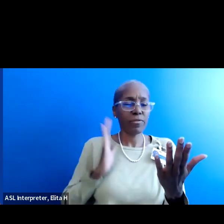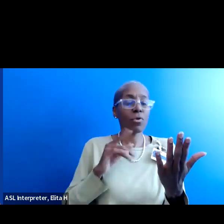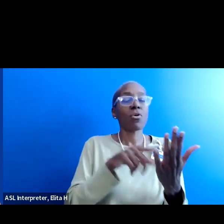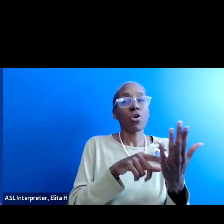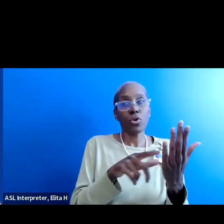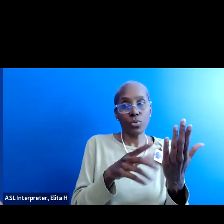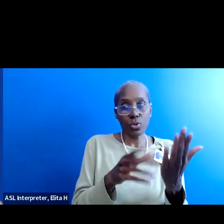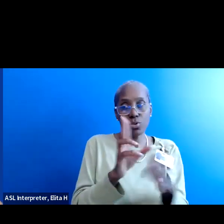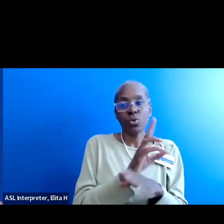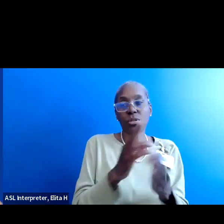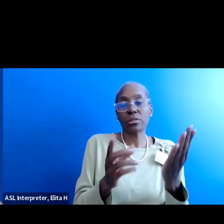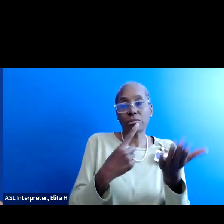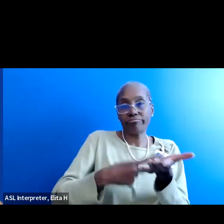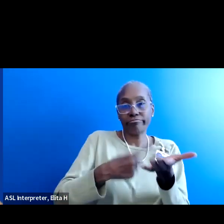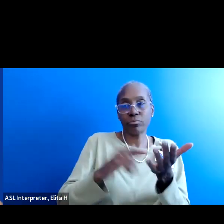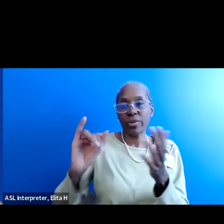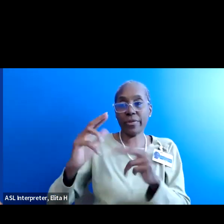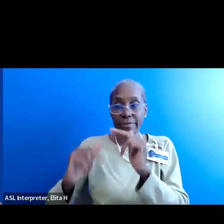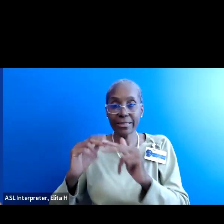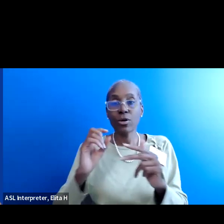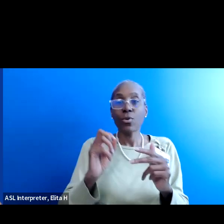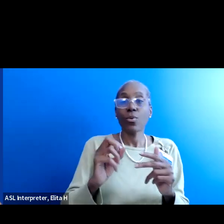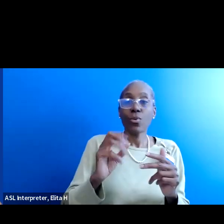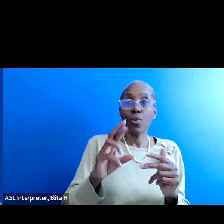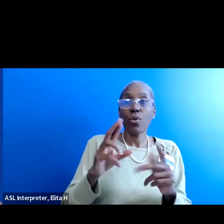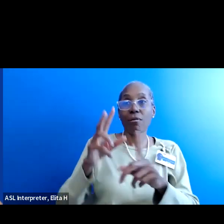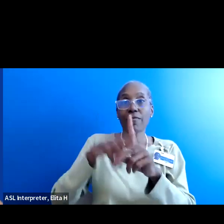the facility or if you end up having to file a complaint with a survey agency.